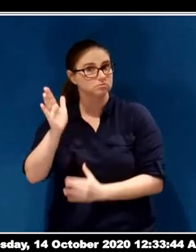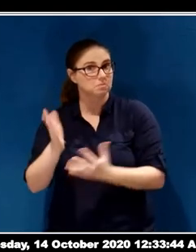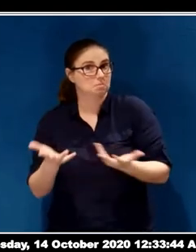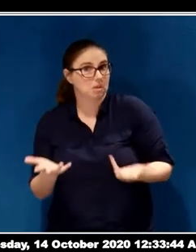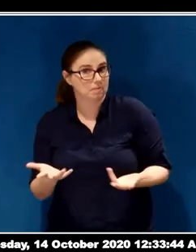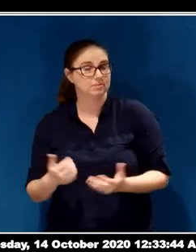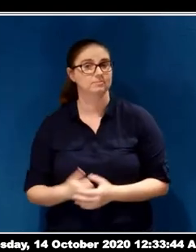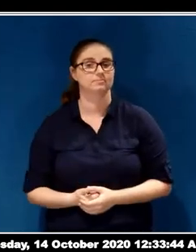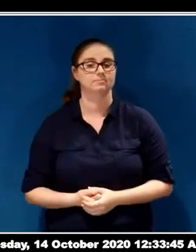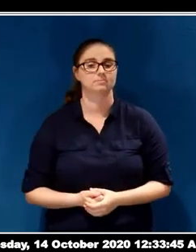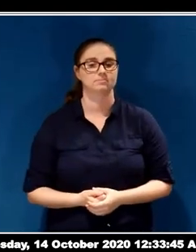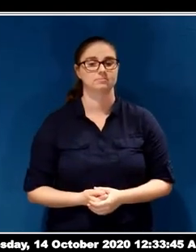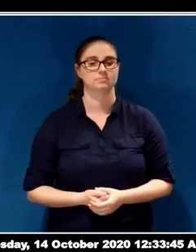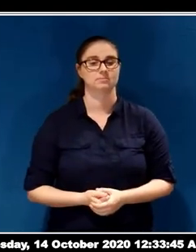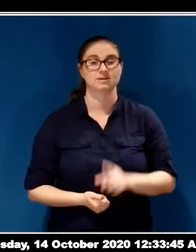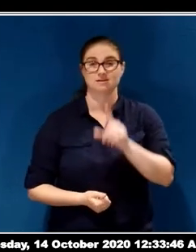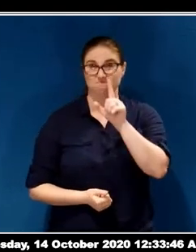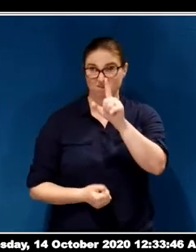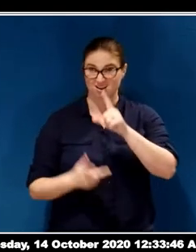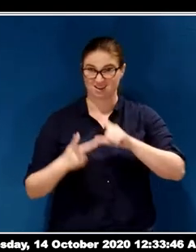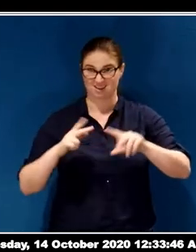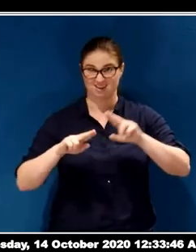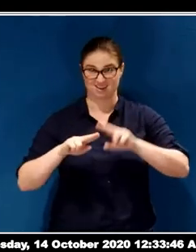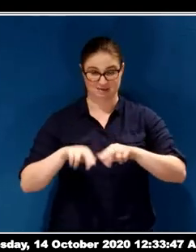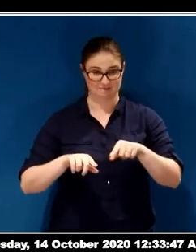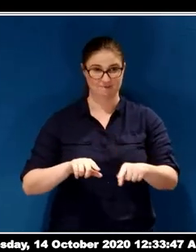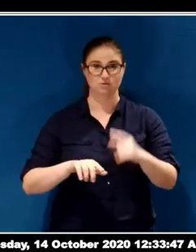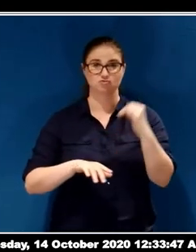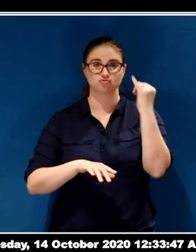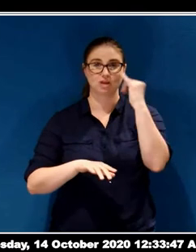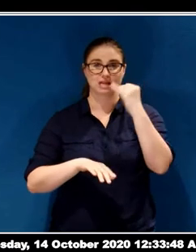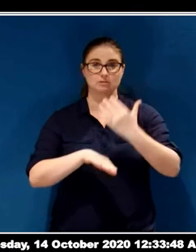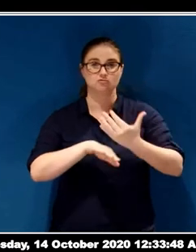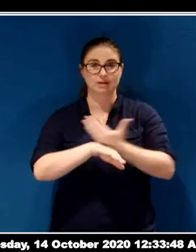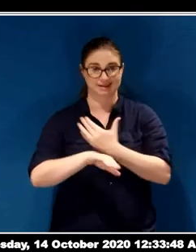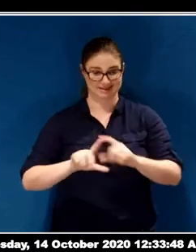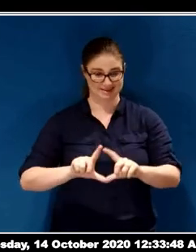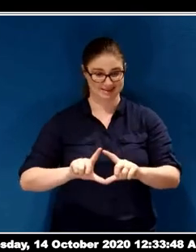students requiring Tier 2 and/or Tier 3 increases.